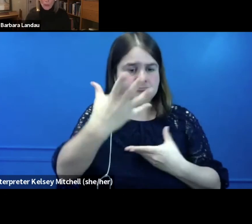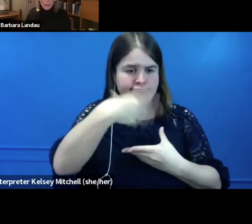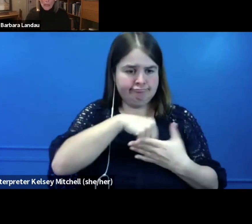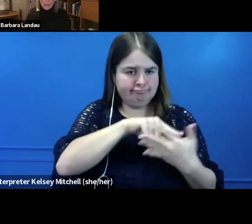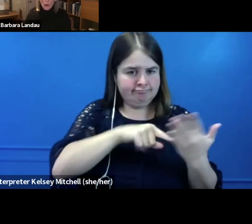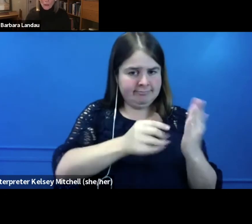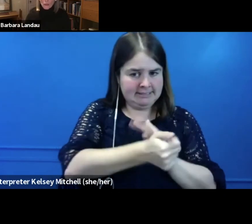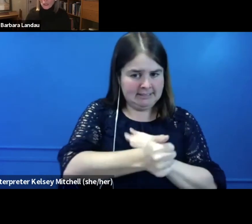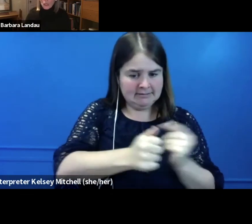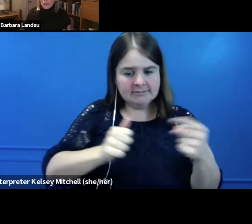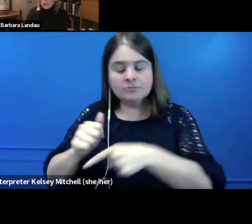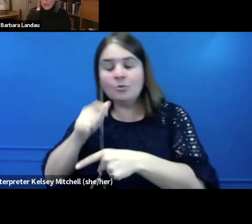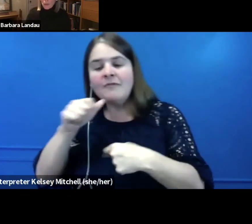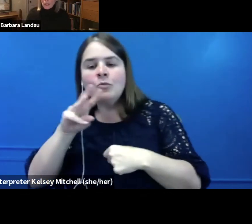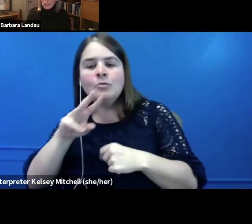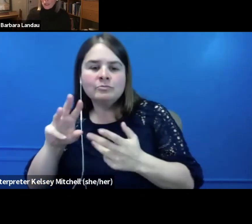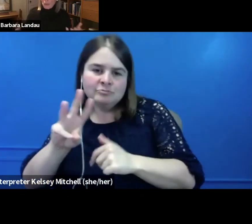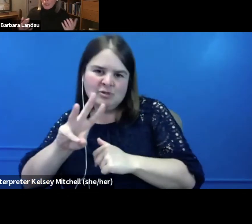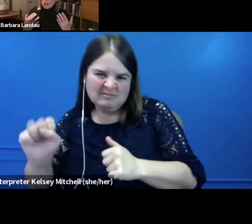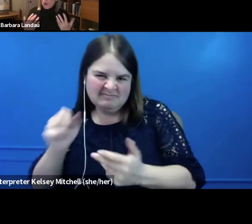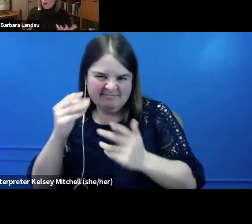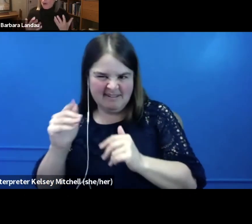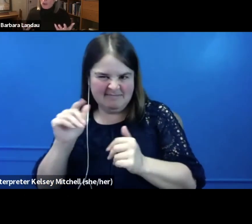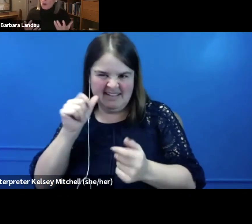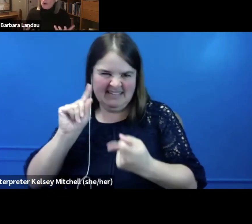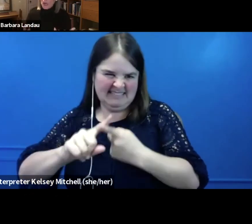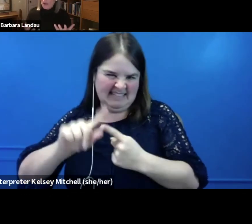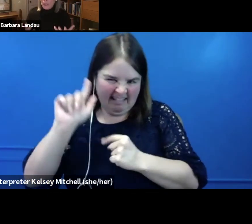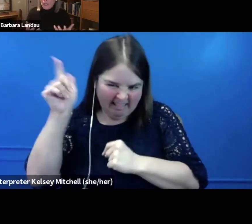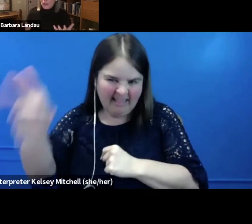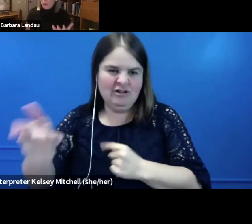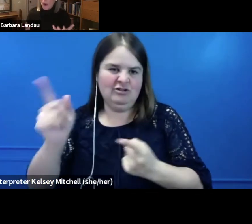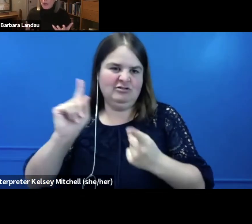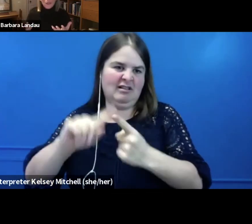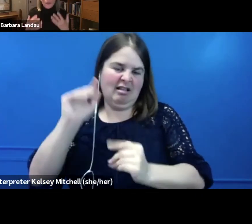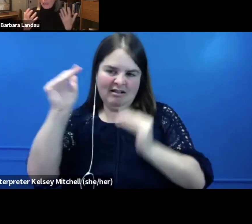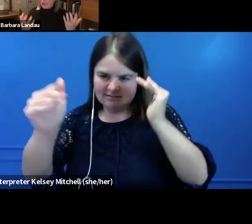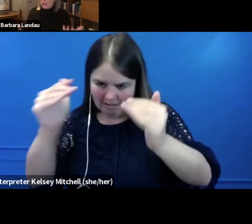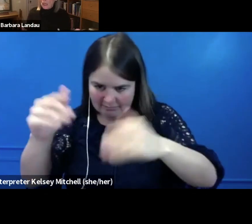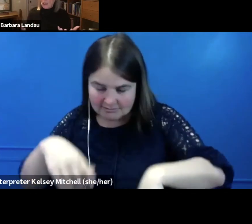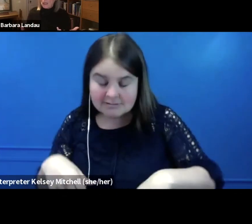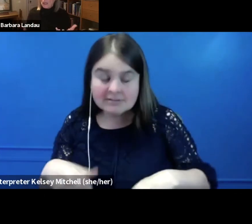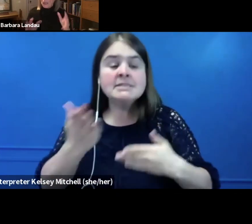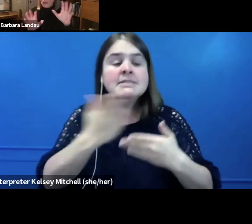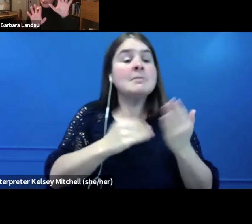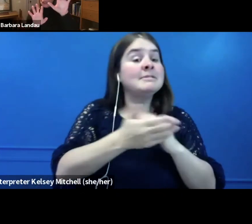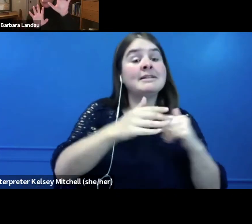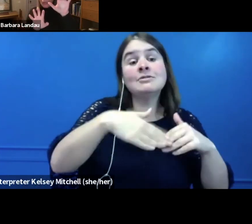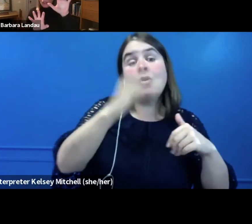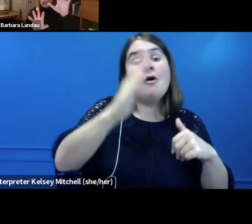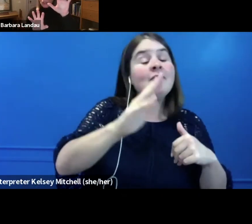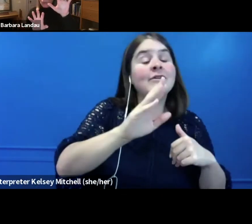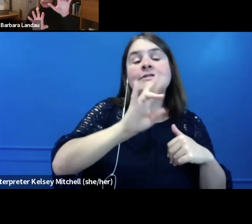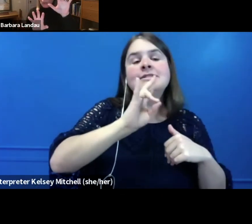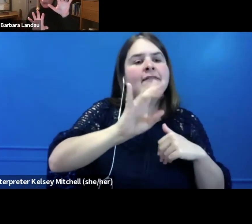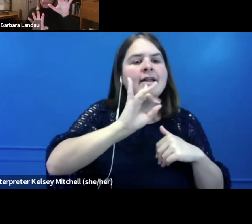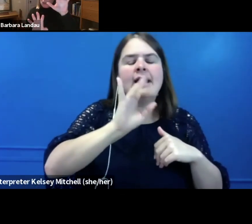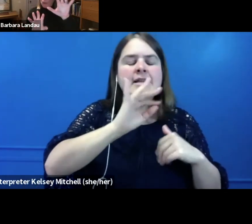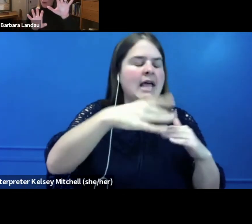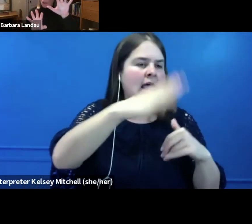the data also suggests the language system that's whose core computational parts creating sentences understanding